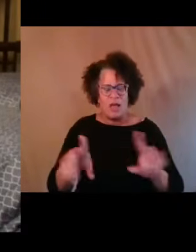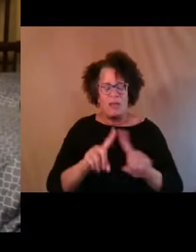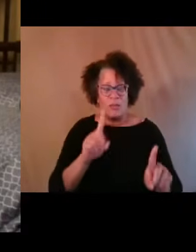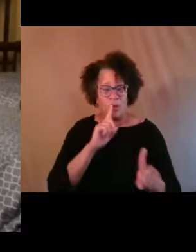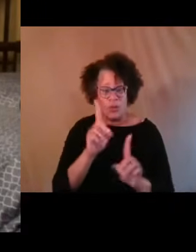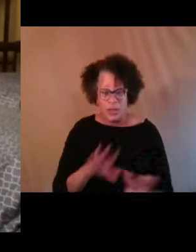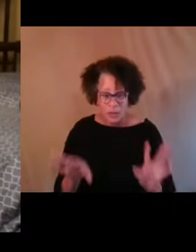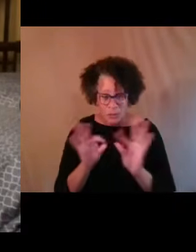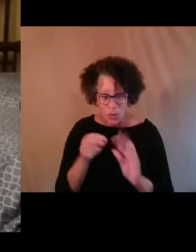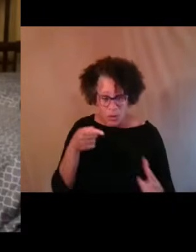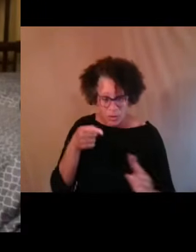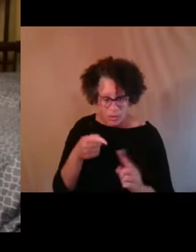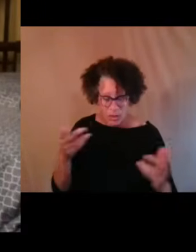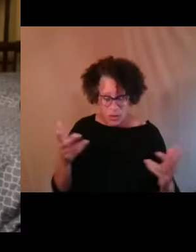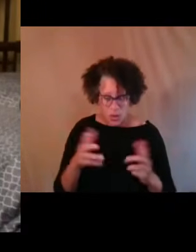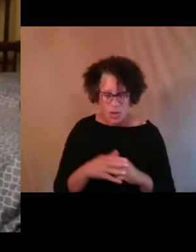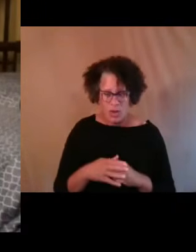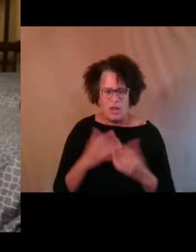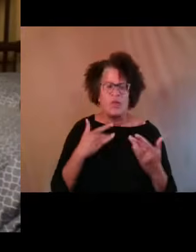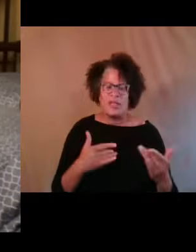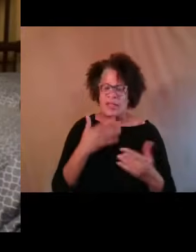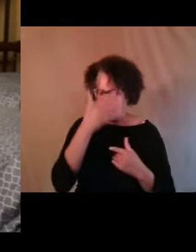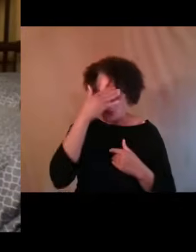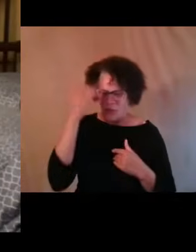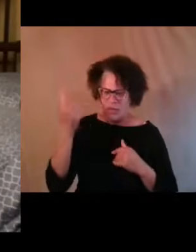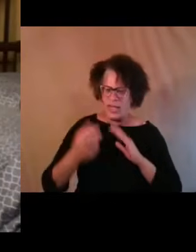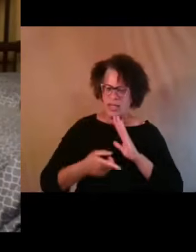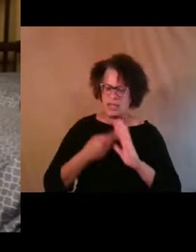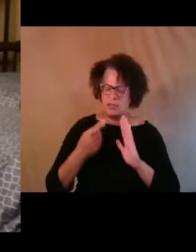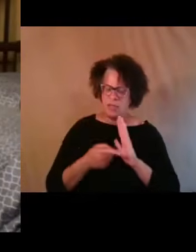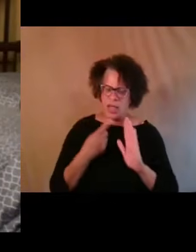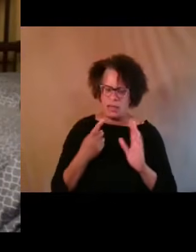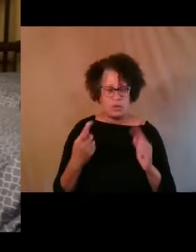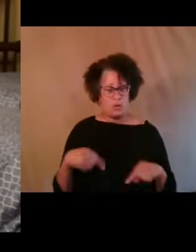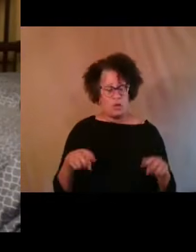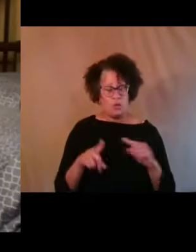and I think what we often forget is that we also need healing.